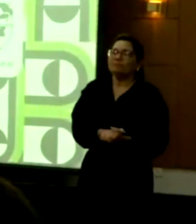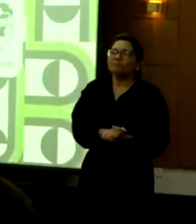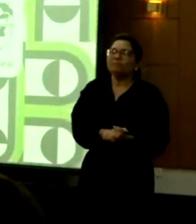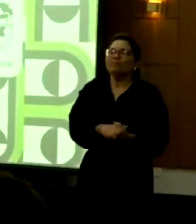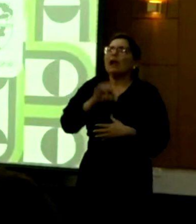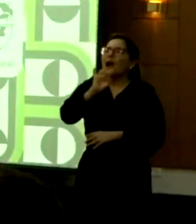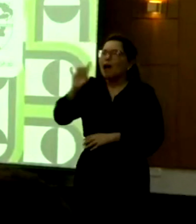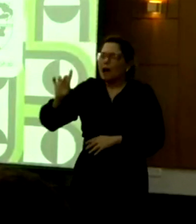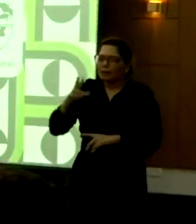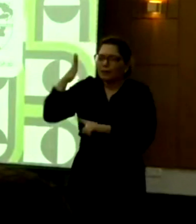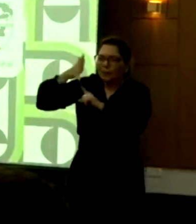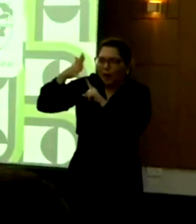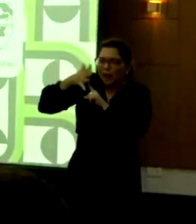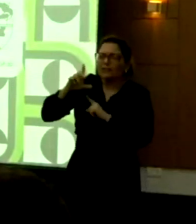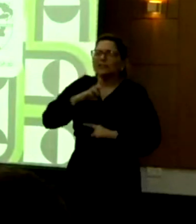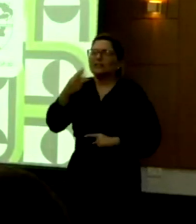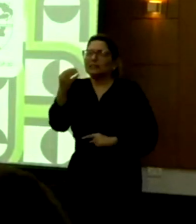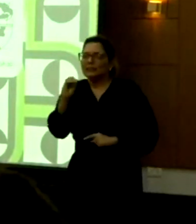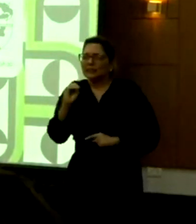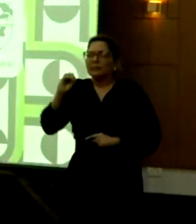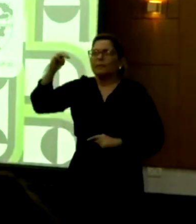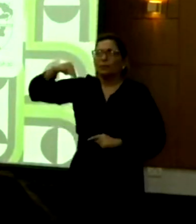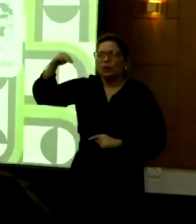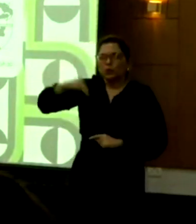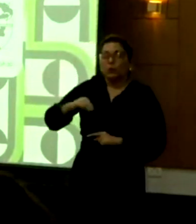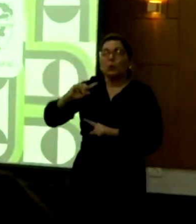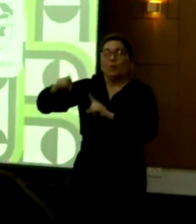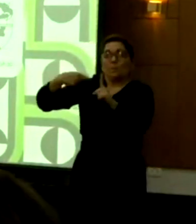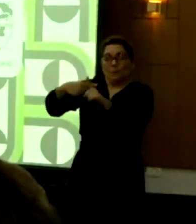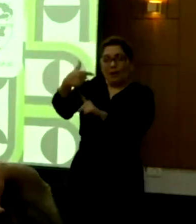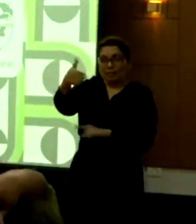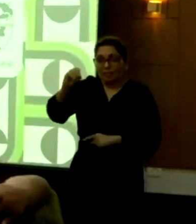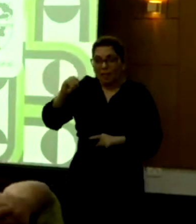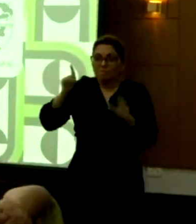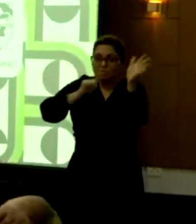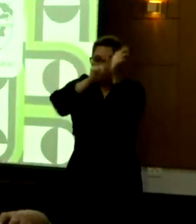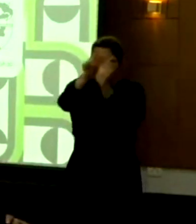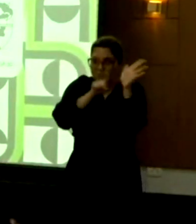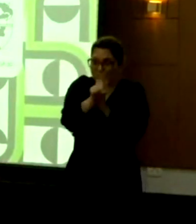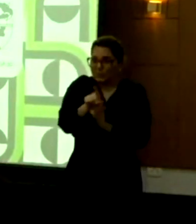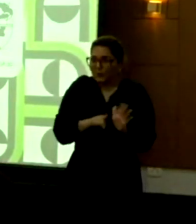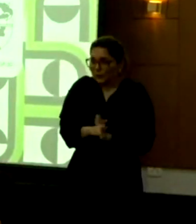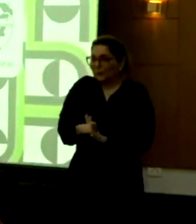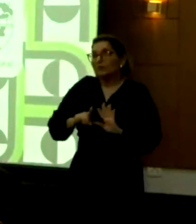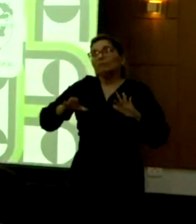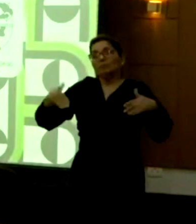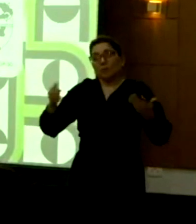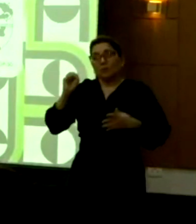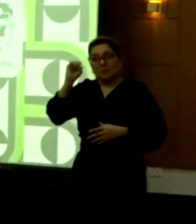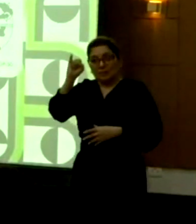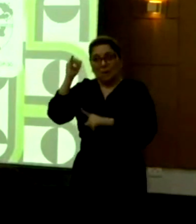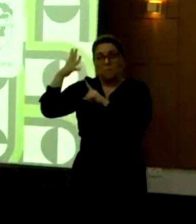with ten dedicated to questions , so my tip is that while the panel is going on, if you have any questions,